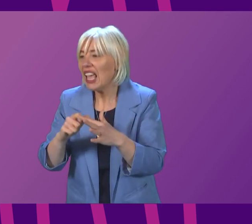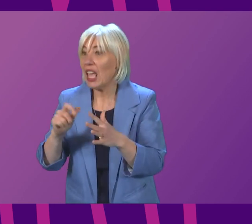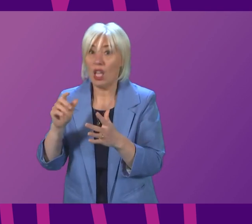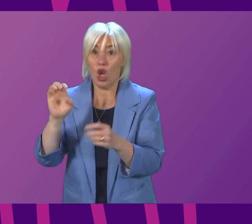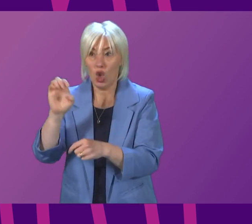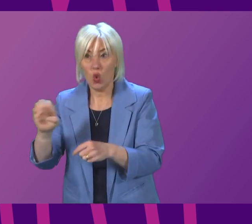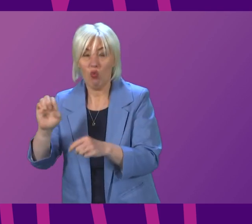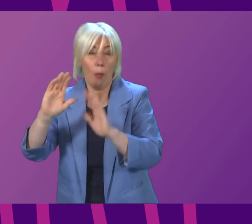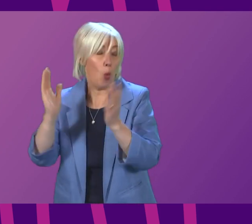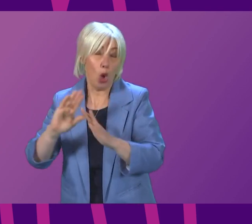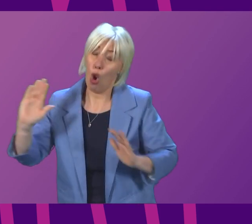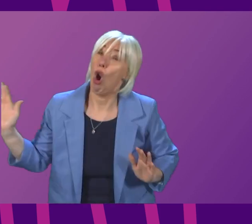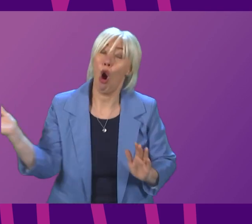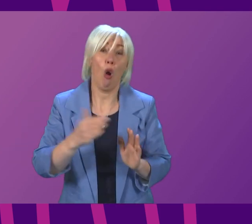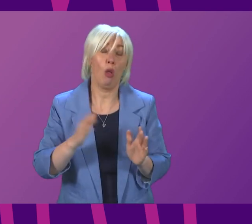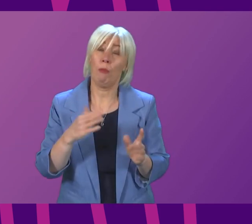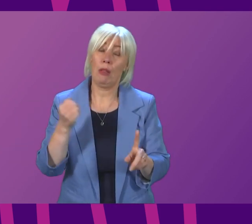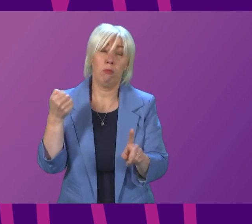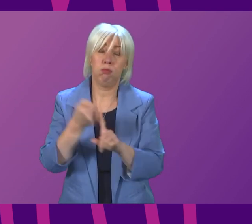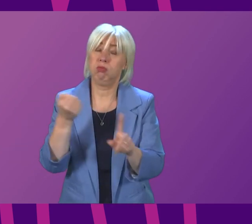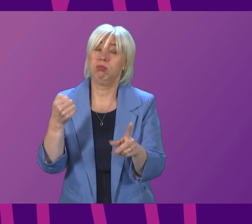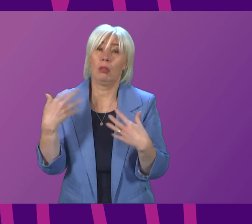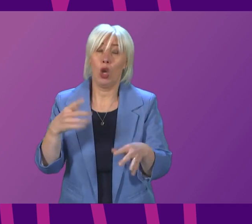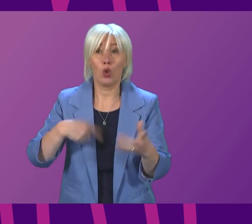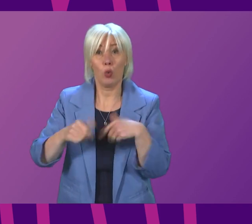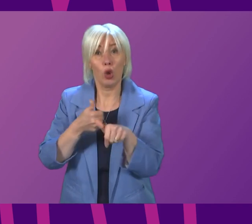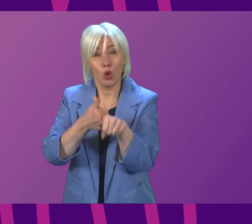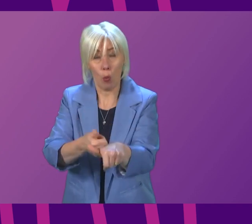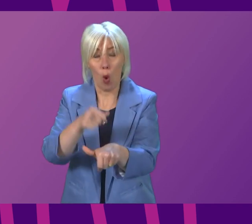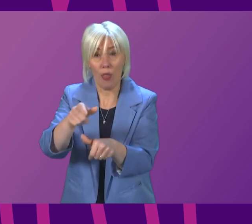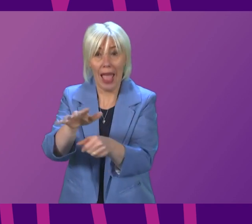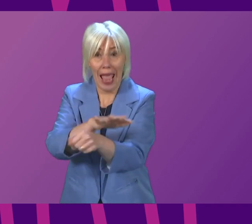We will do everything that we can to support the sector as it gets back to normal, as it